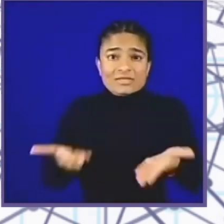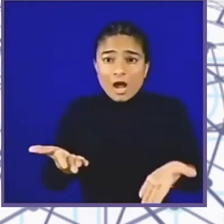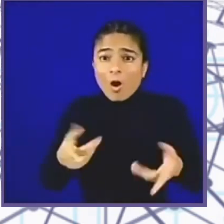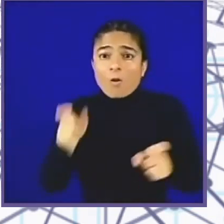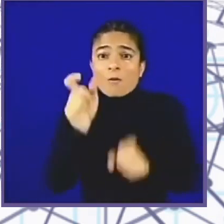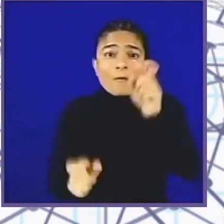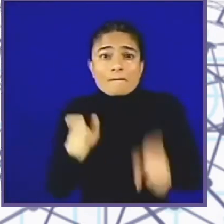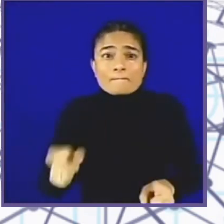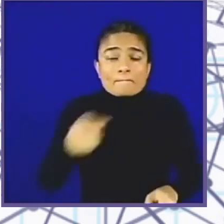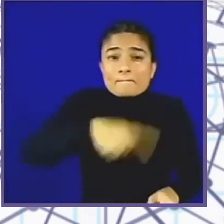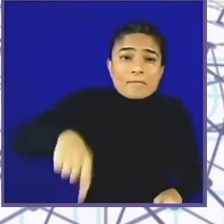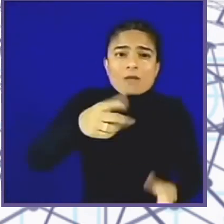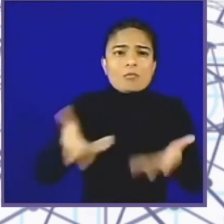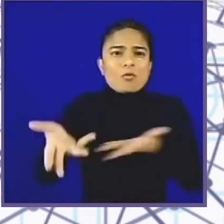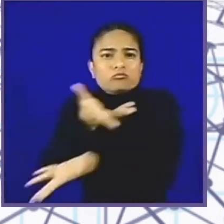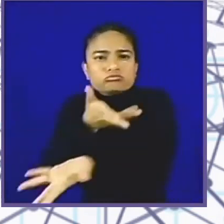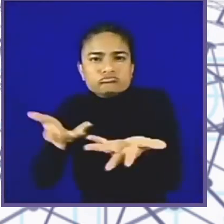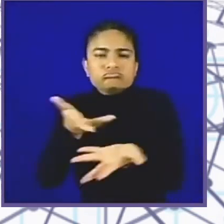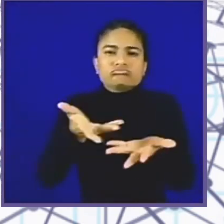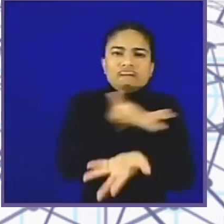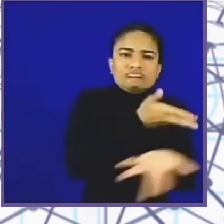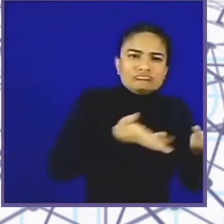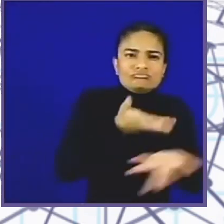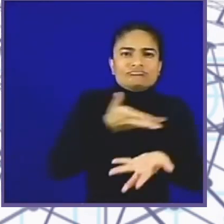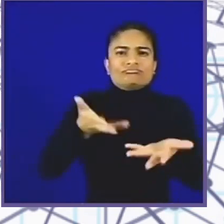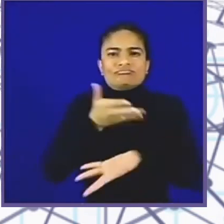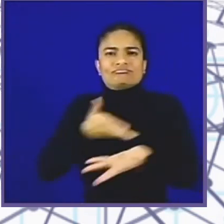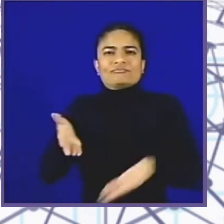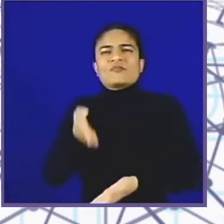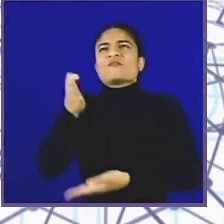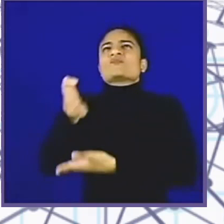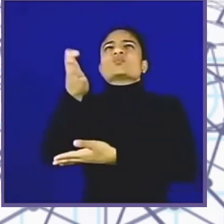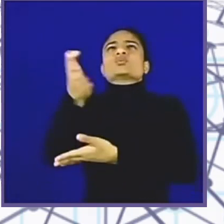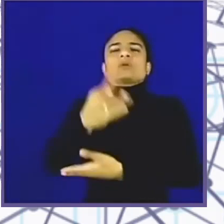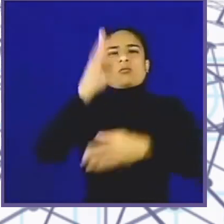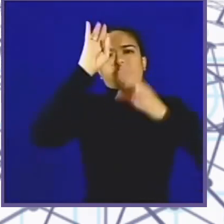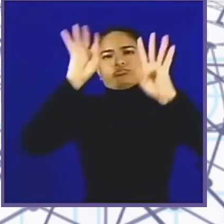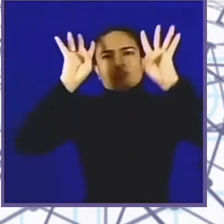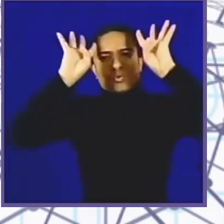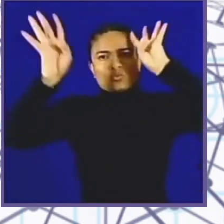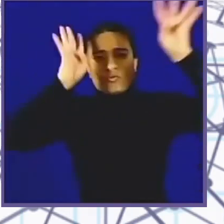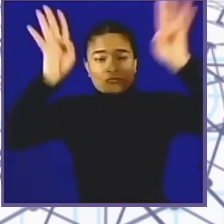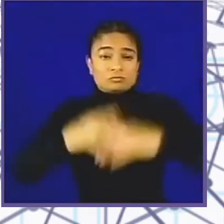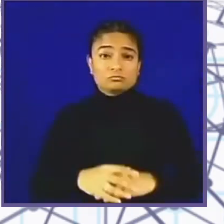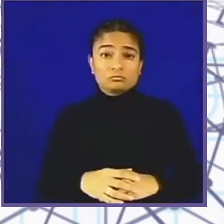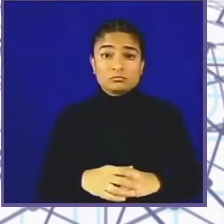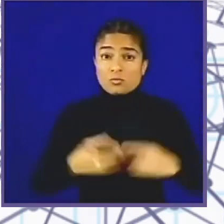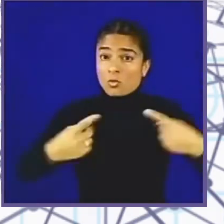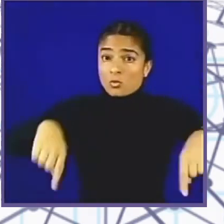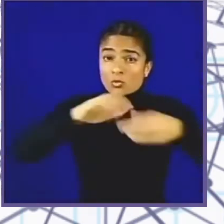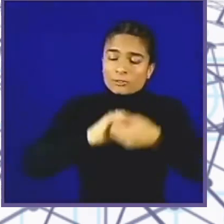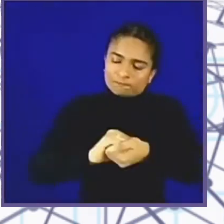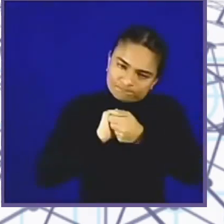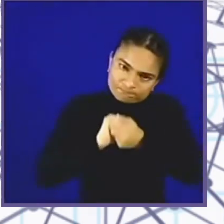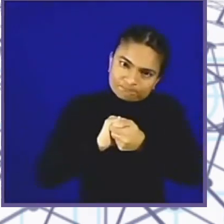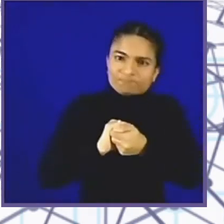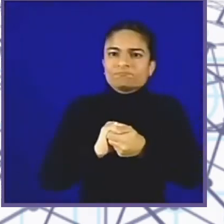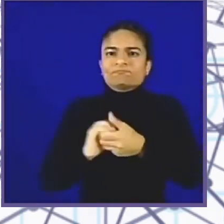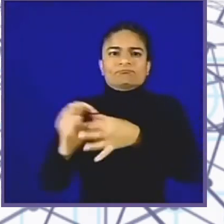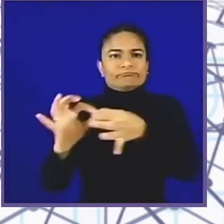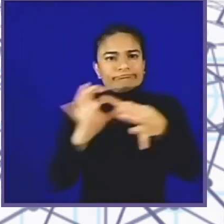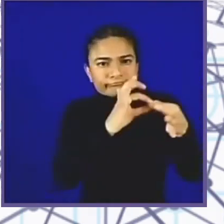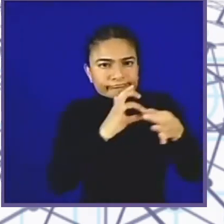disabilities and with persons with disabilities. I am a person with disability myself. And from the